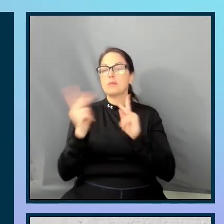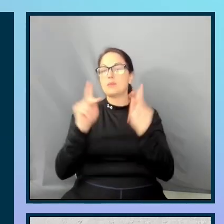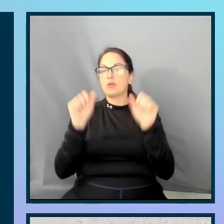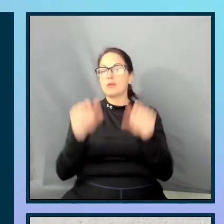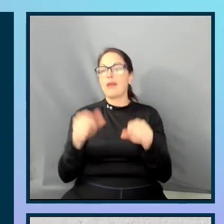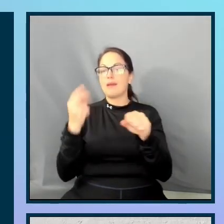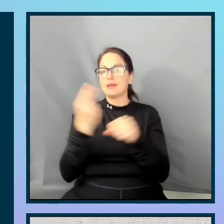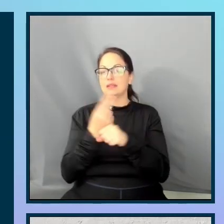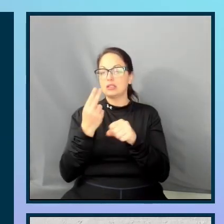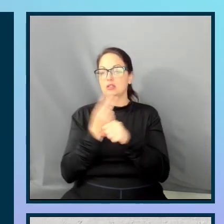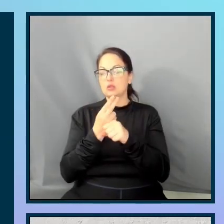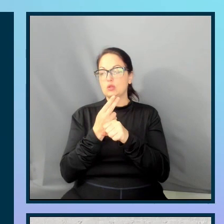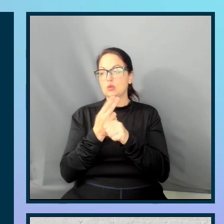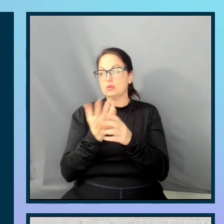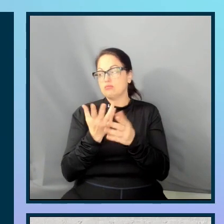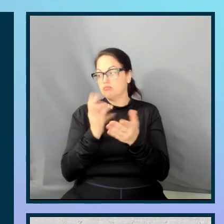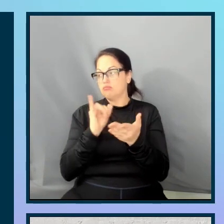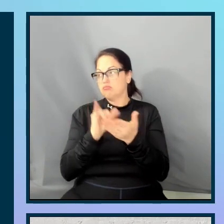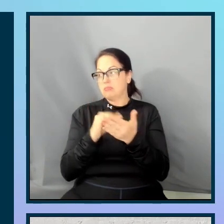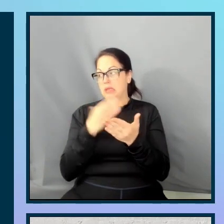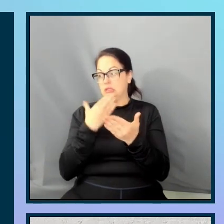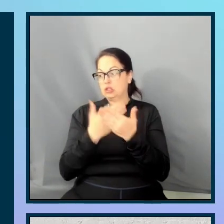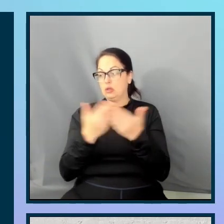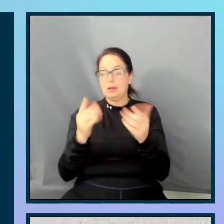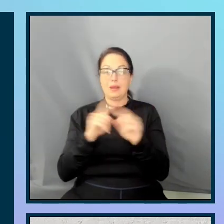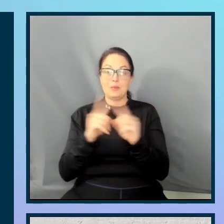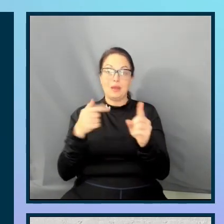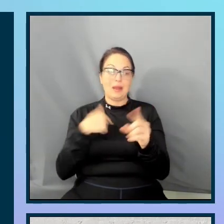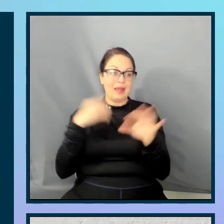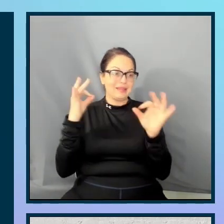Not that that's not a great thing, I just didn't even know it was a job.